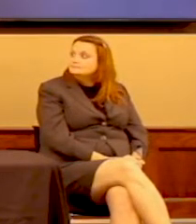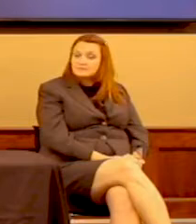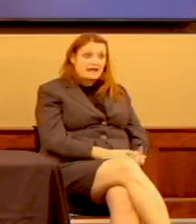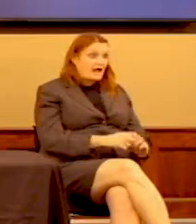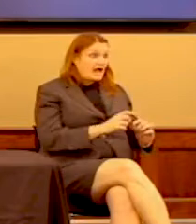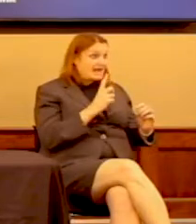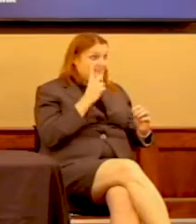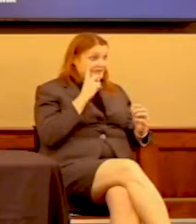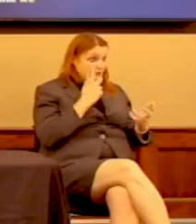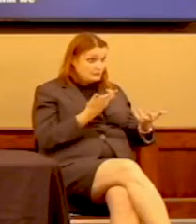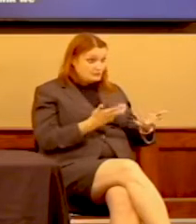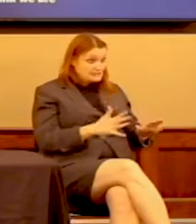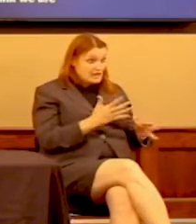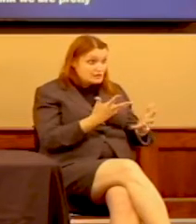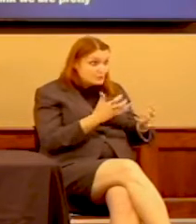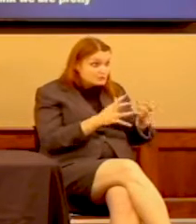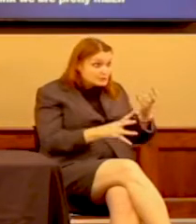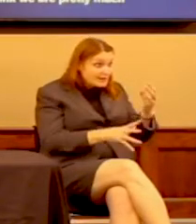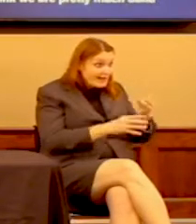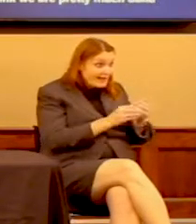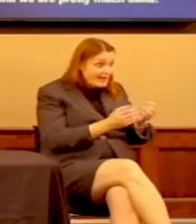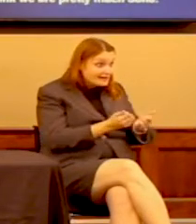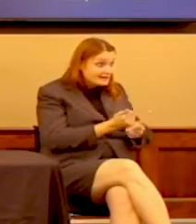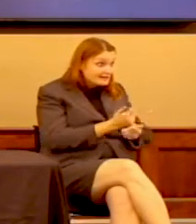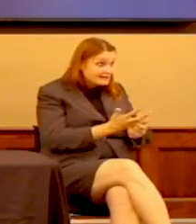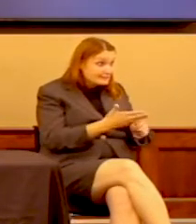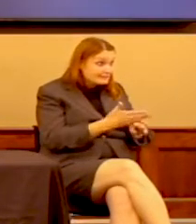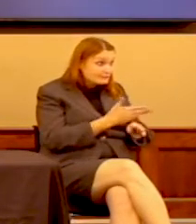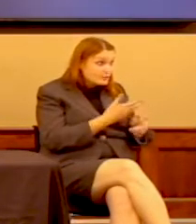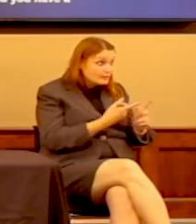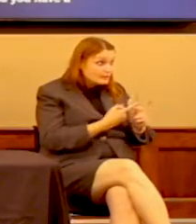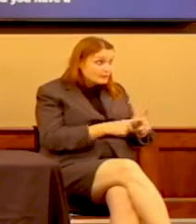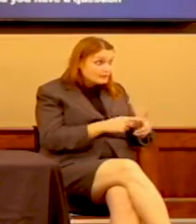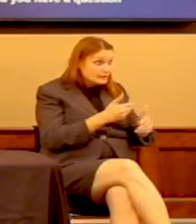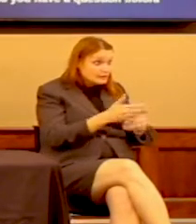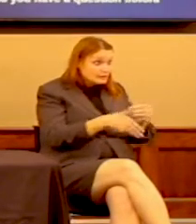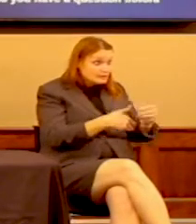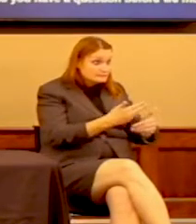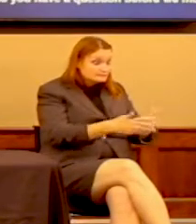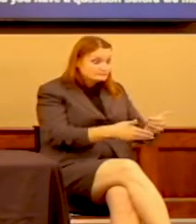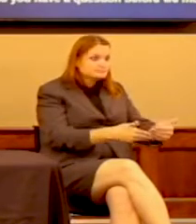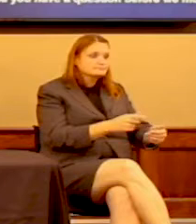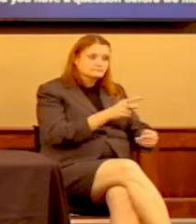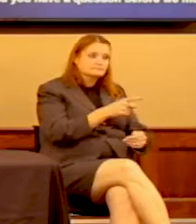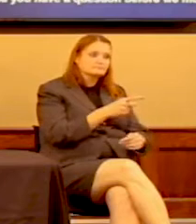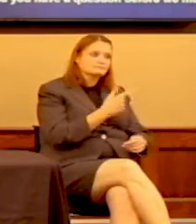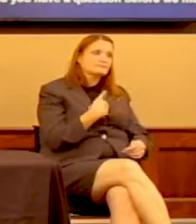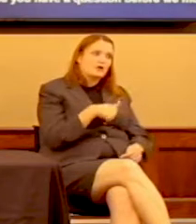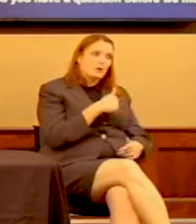Jennifer did you have a question before